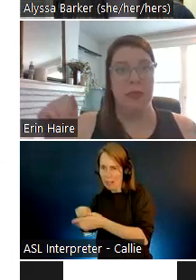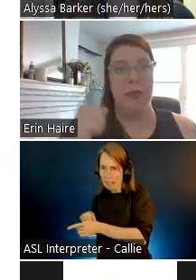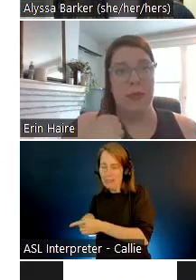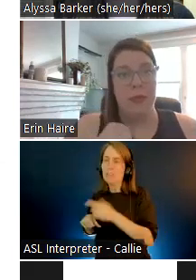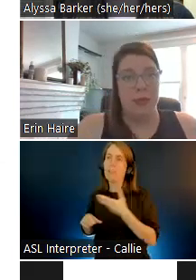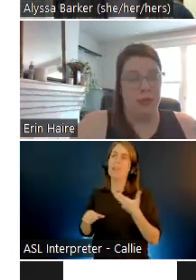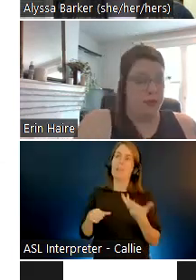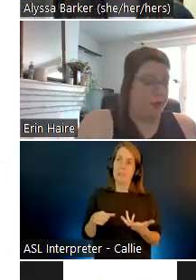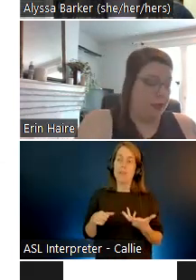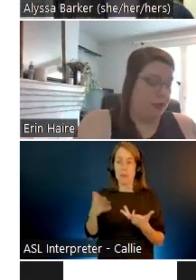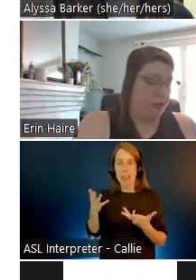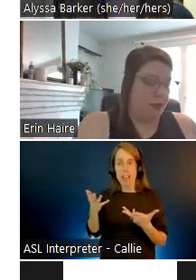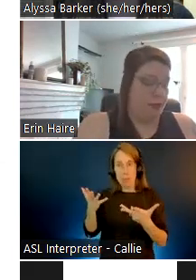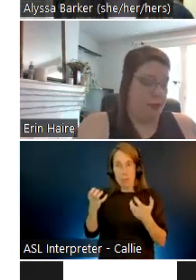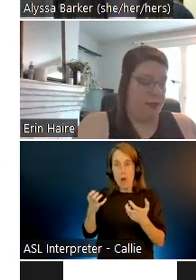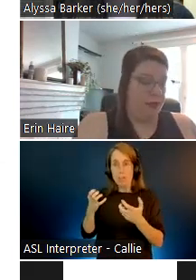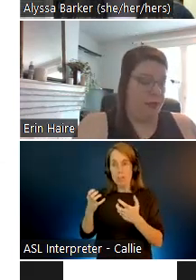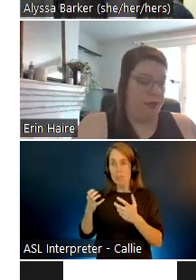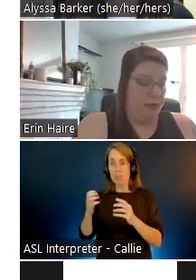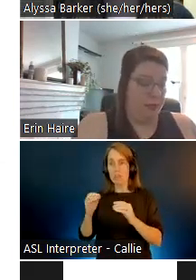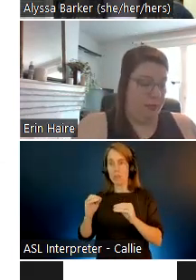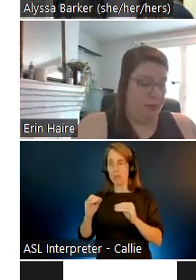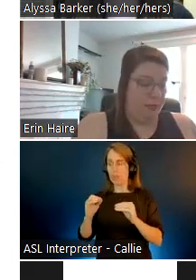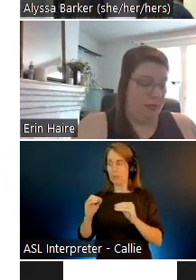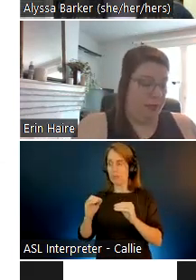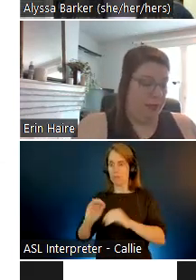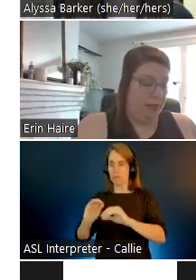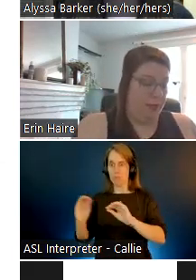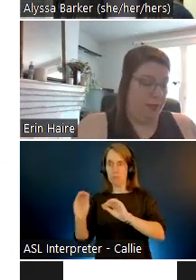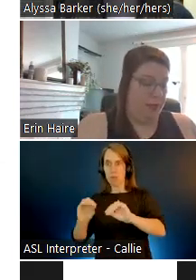to put in some steps with a nice hand rail and everything so they could walk down and get their